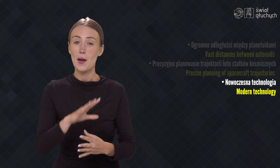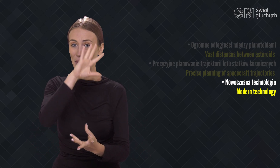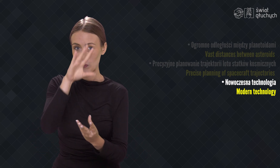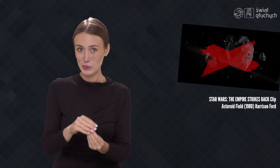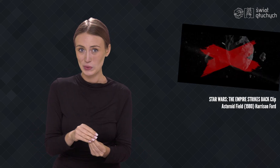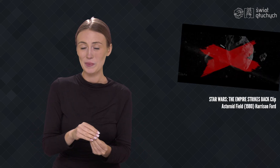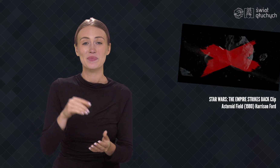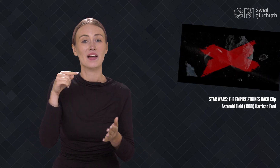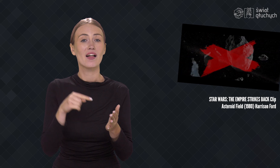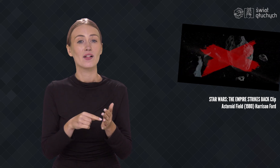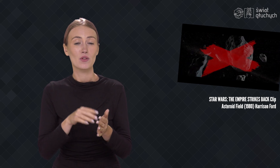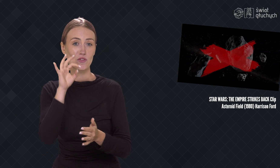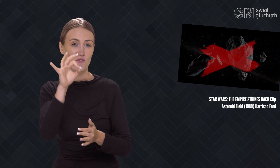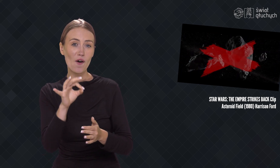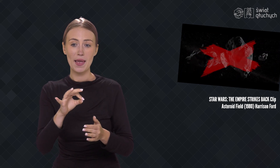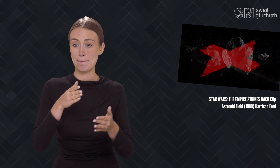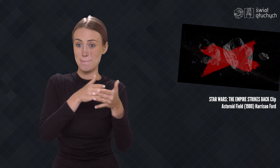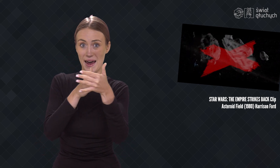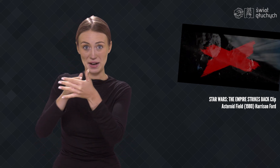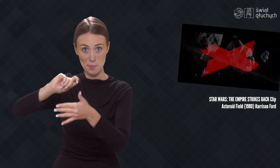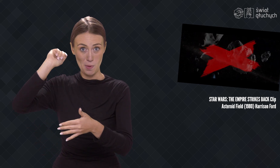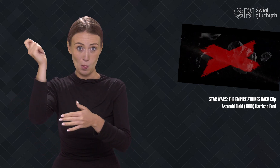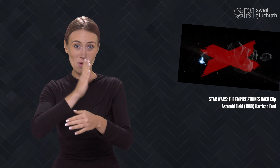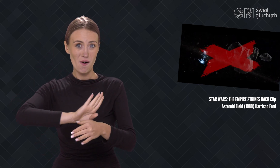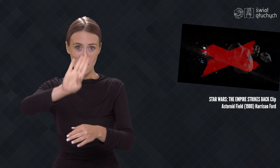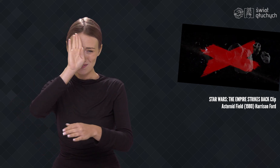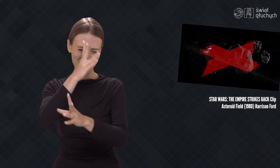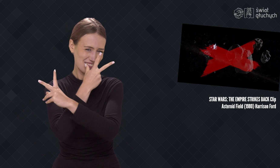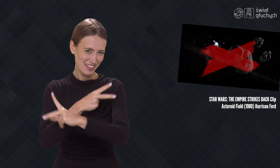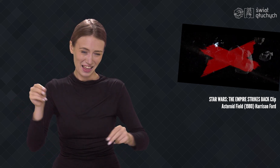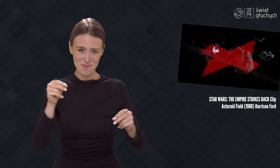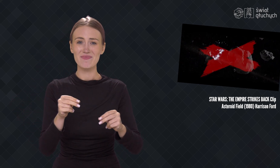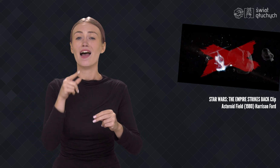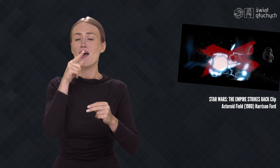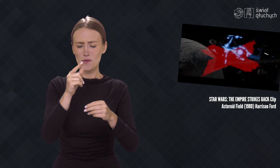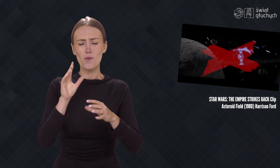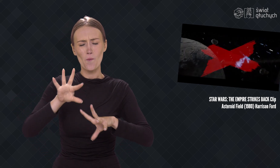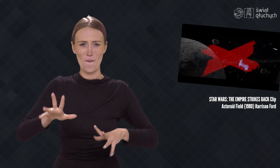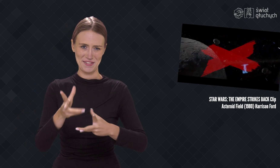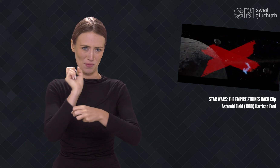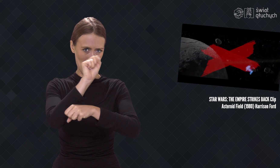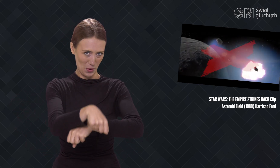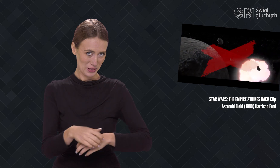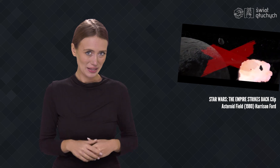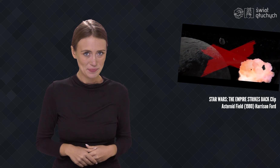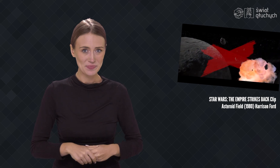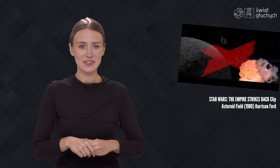To sum up, the asteroid belt is not a barrier to space travel — spacecraft pass through it without major difficulties.